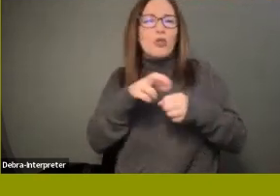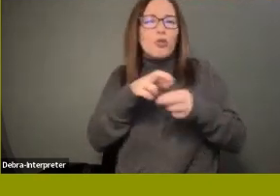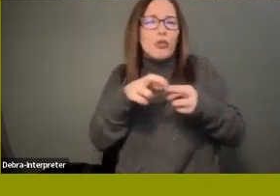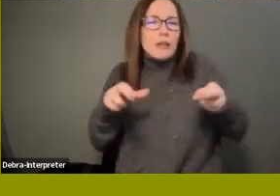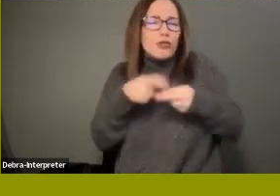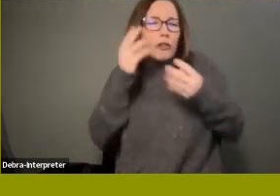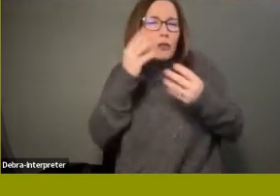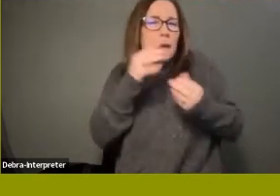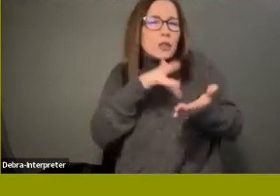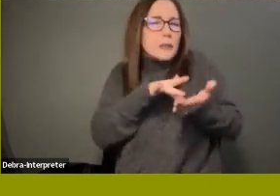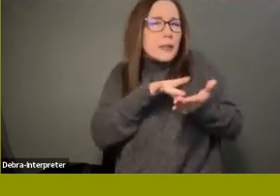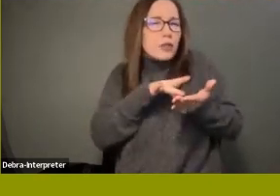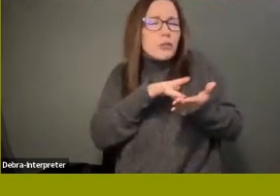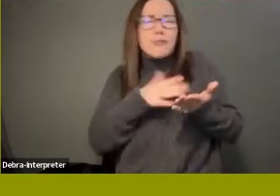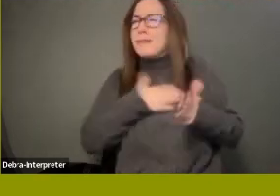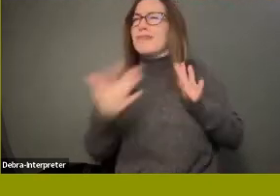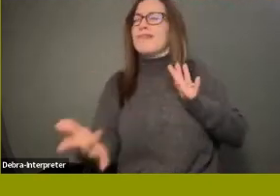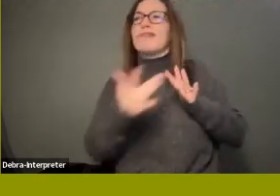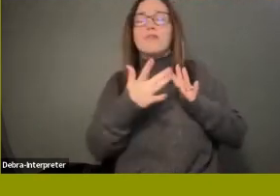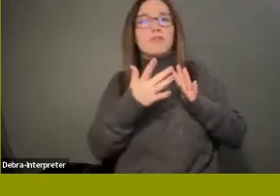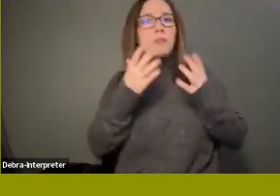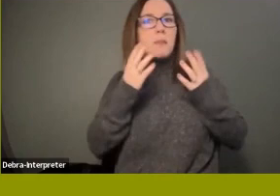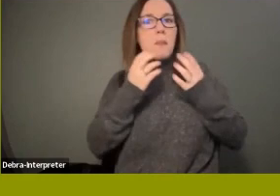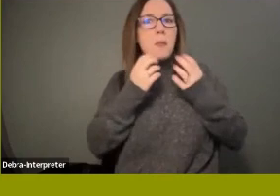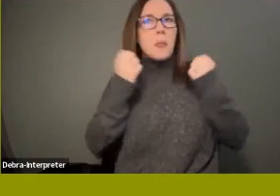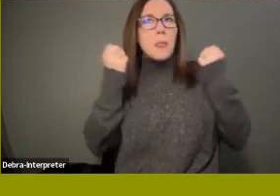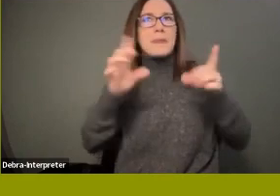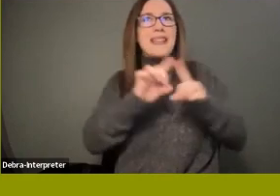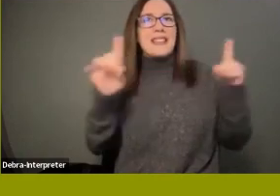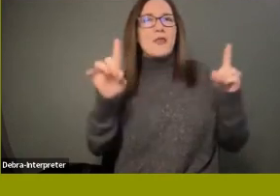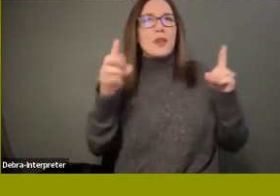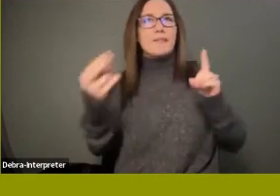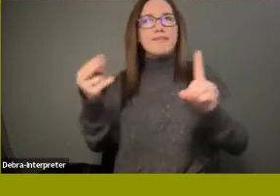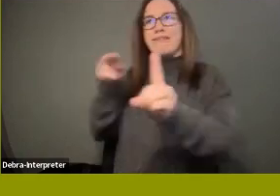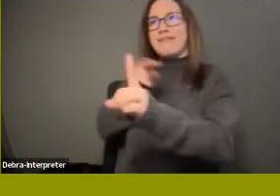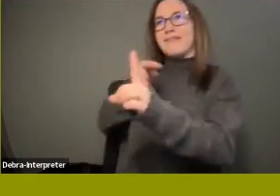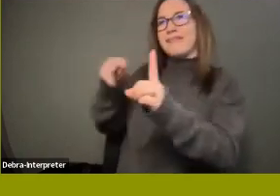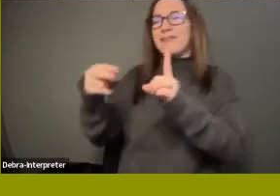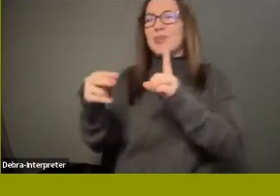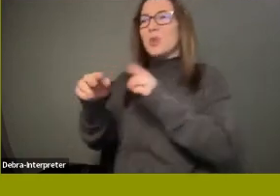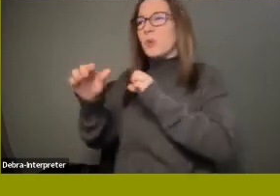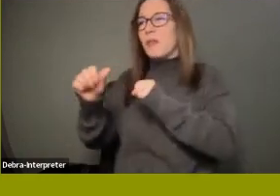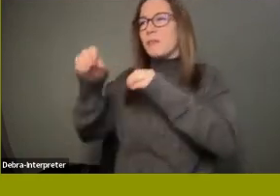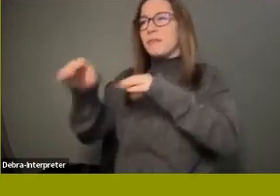chat interagency group is there. We have our regional information centers. Just reef out because there are